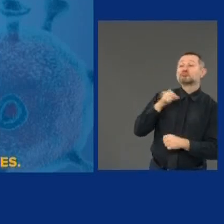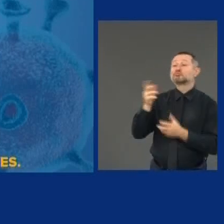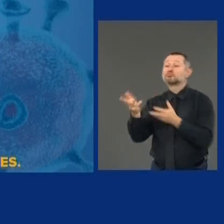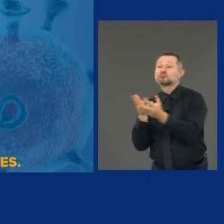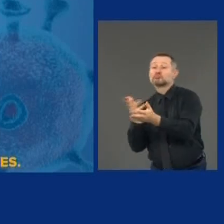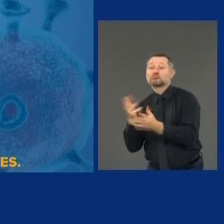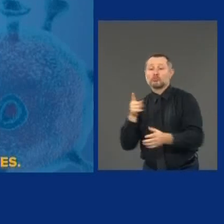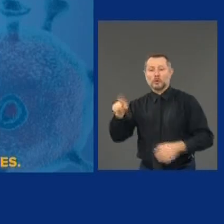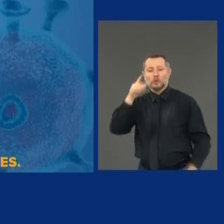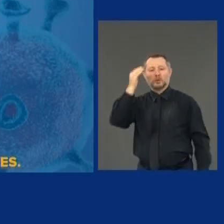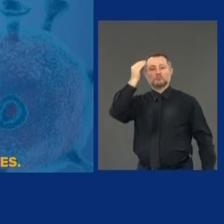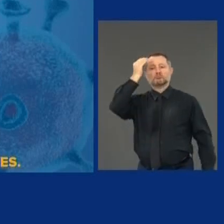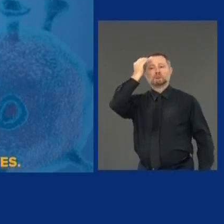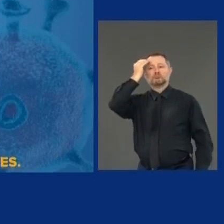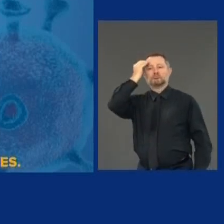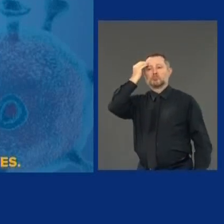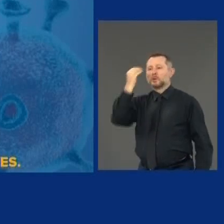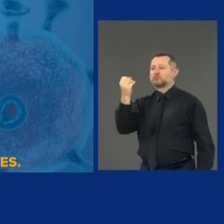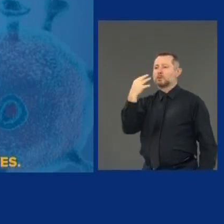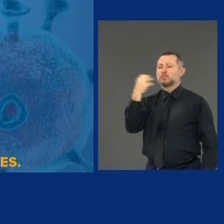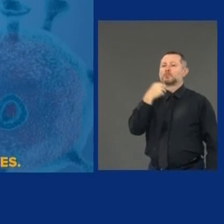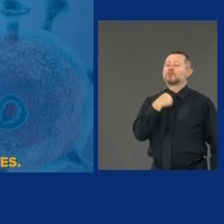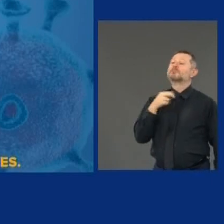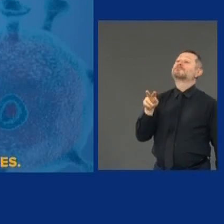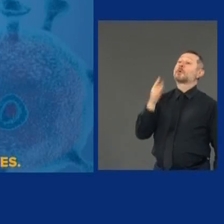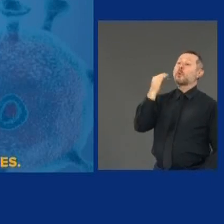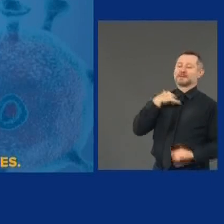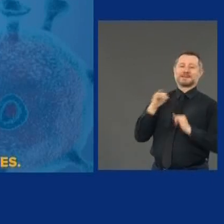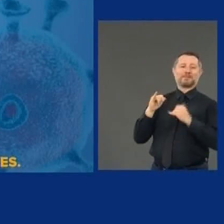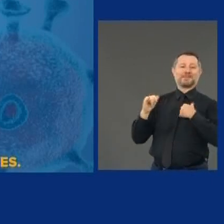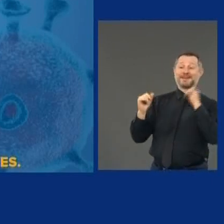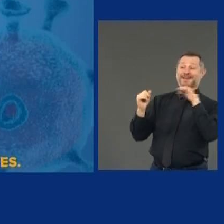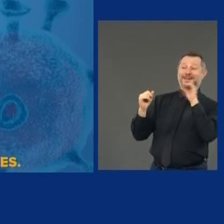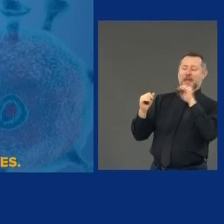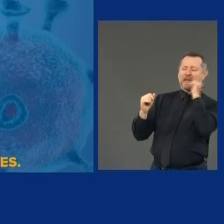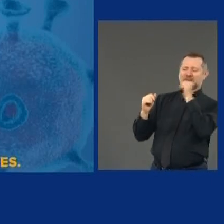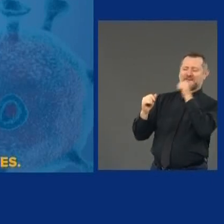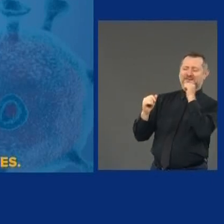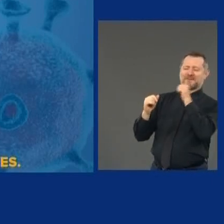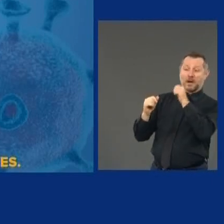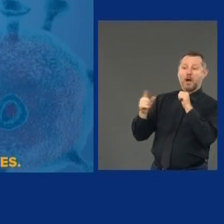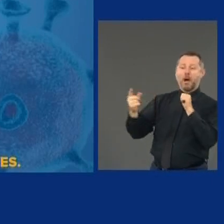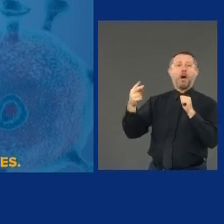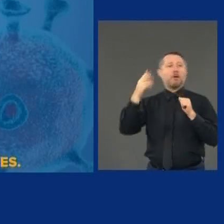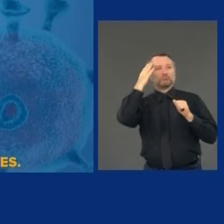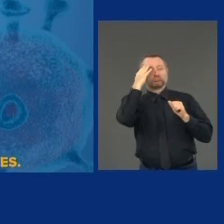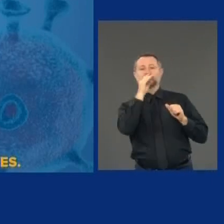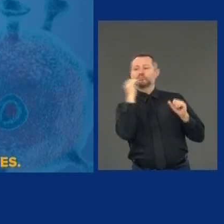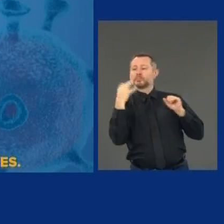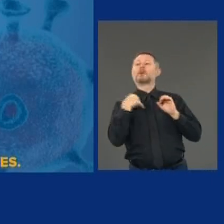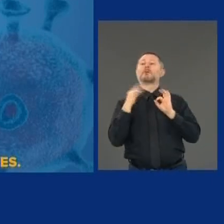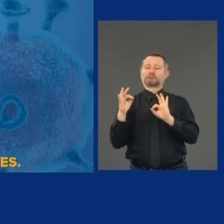THEY KNOW WHAT'S GOING ON. I RUN INTO PEOPLE ON THE STREET WHO KNOW THINGS ABOUT MY